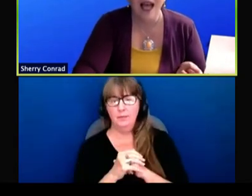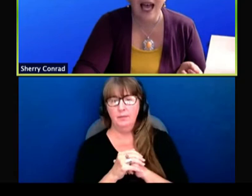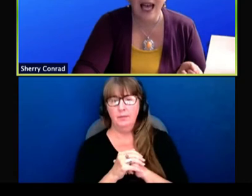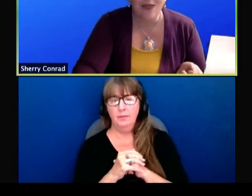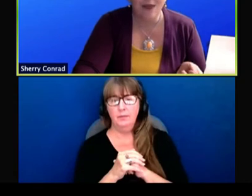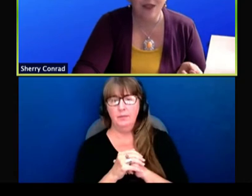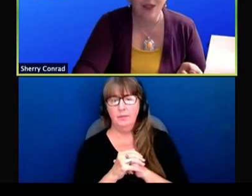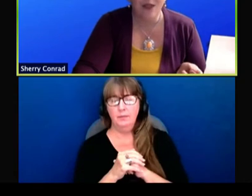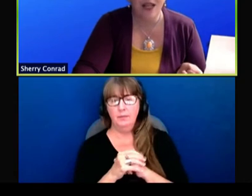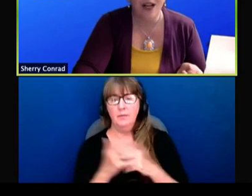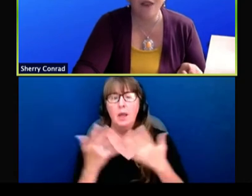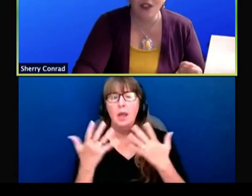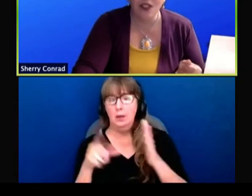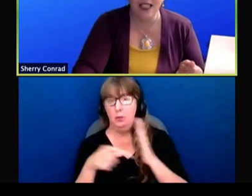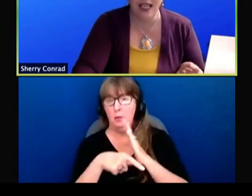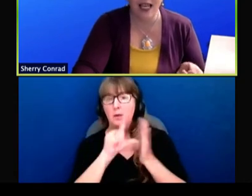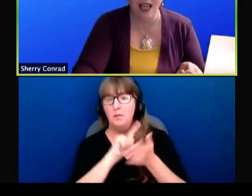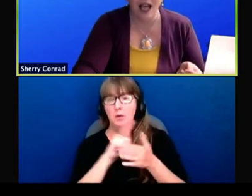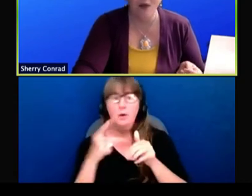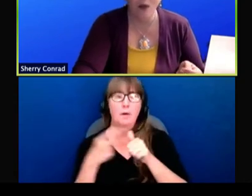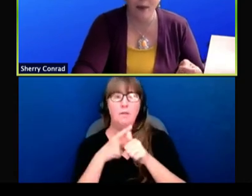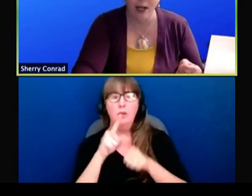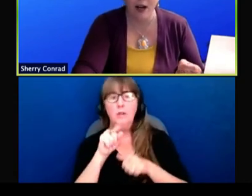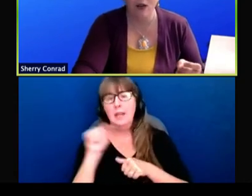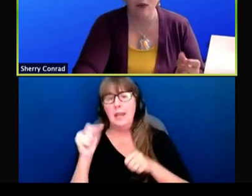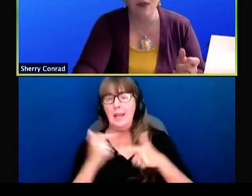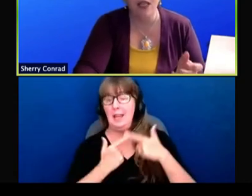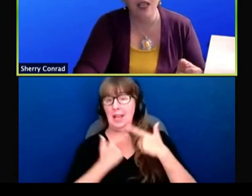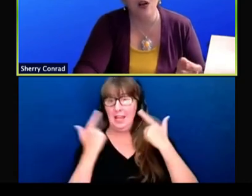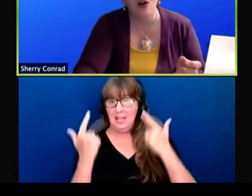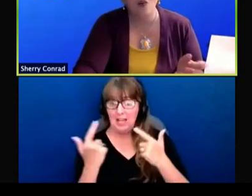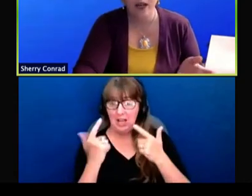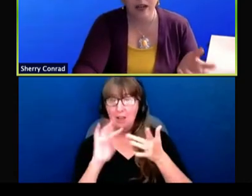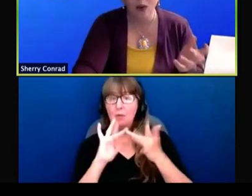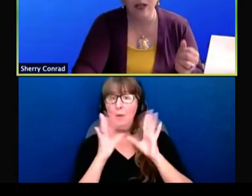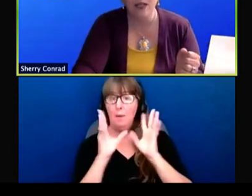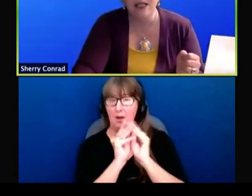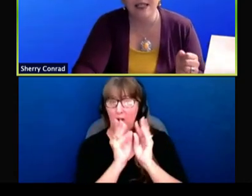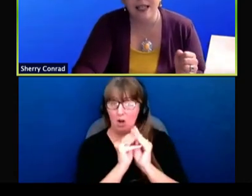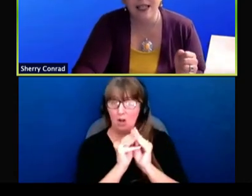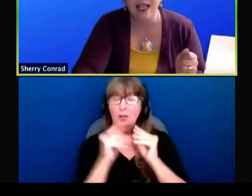As reviewed in our first TA-Live! webinar, throughout the year we will be discussing